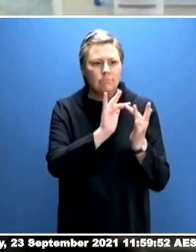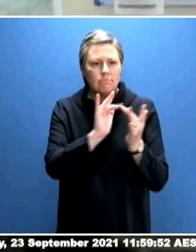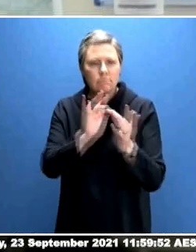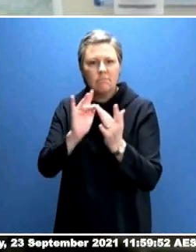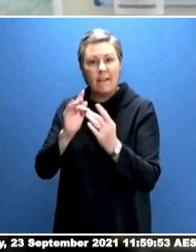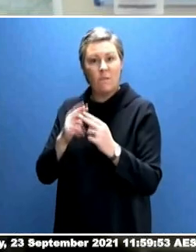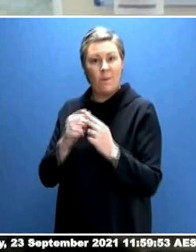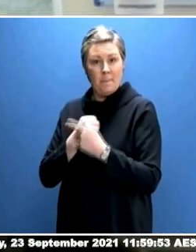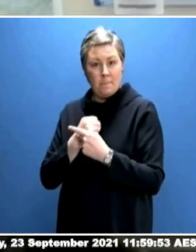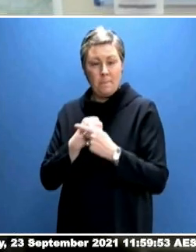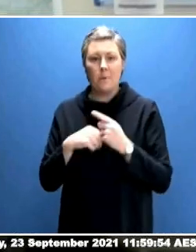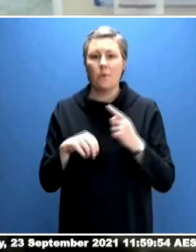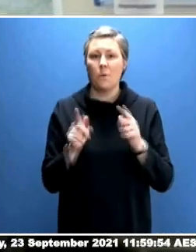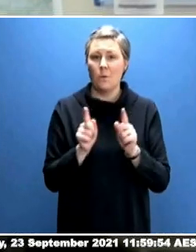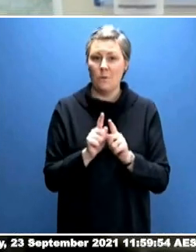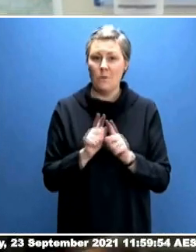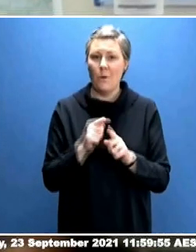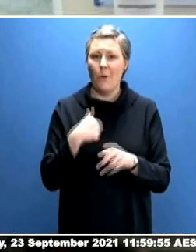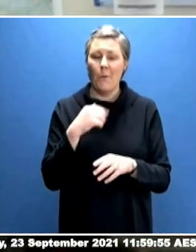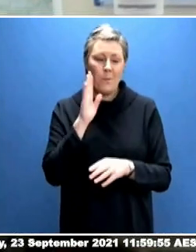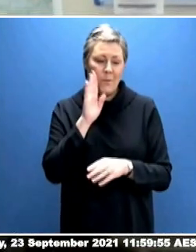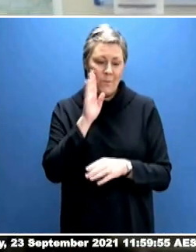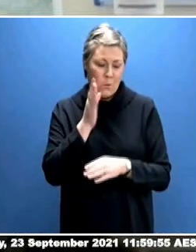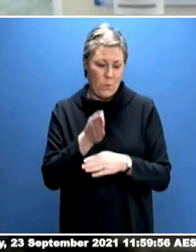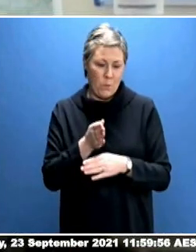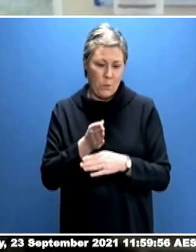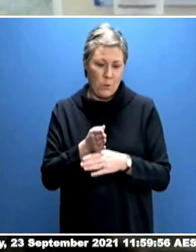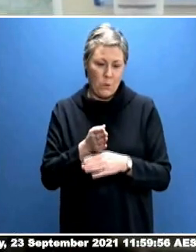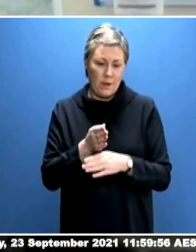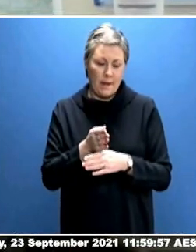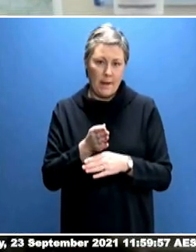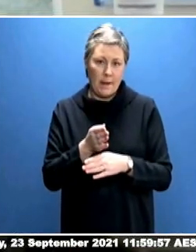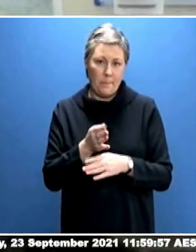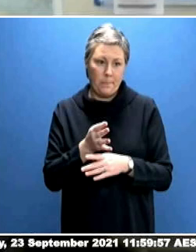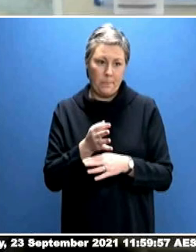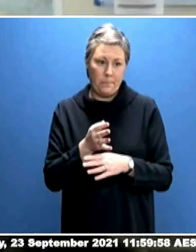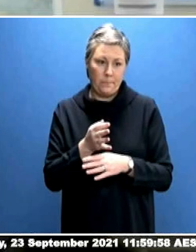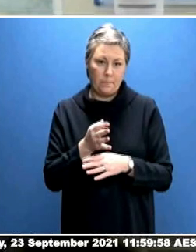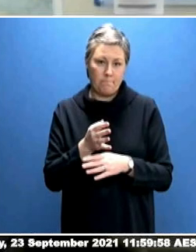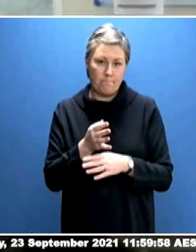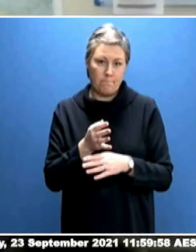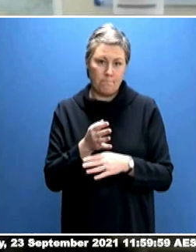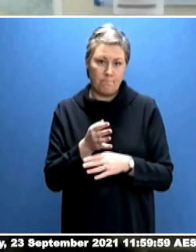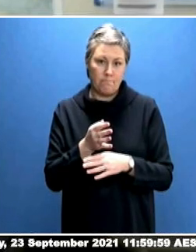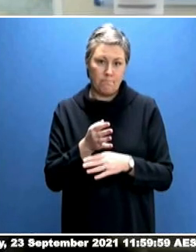I have also been involved in following on implementing law reform